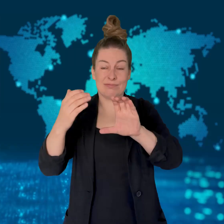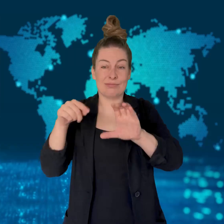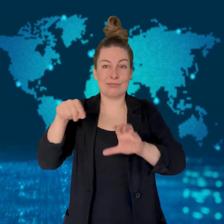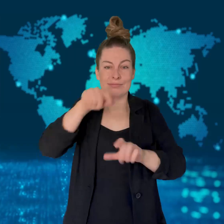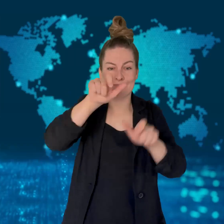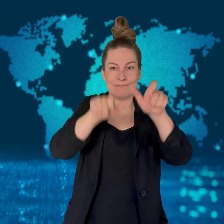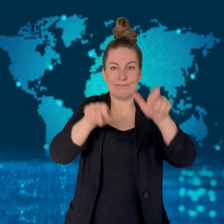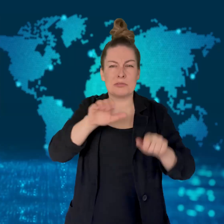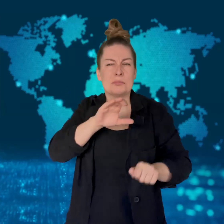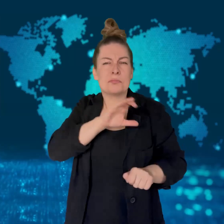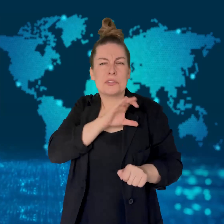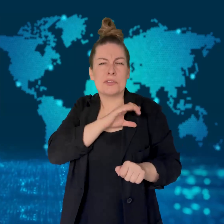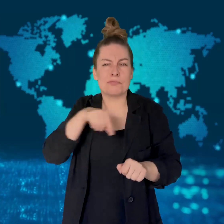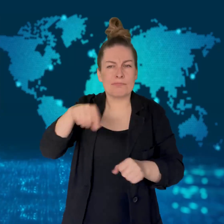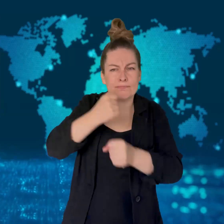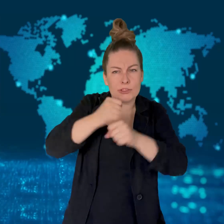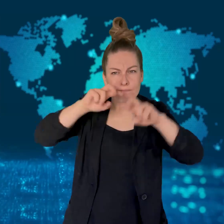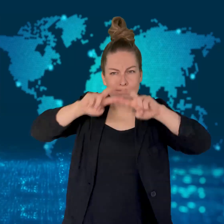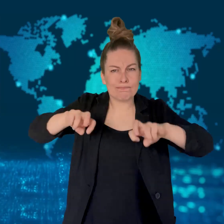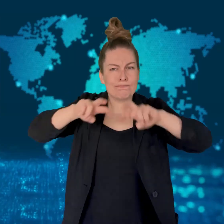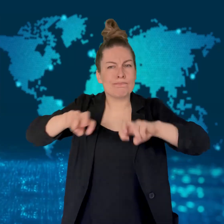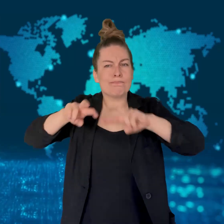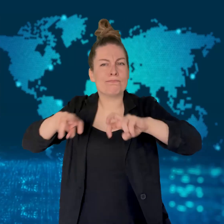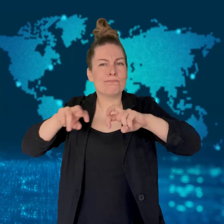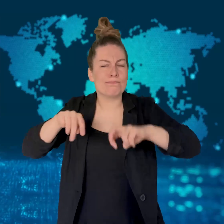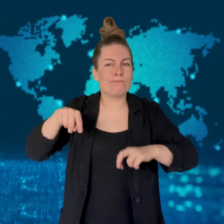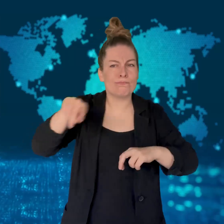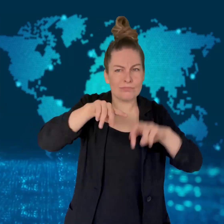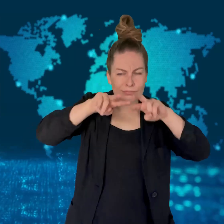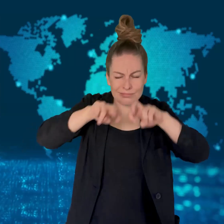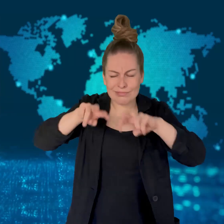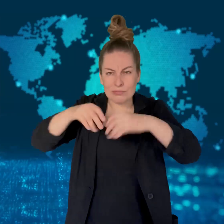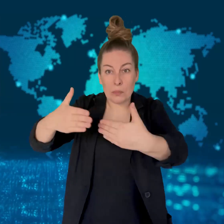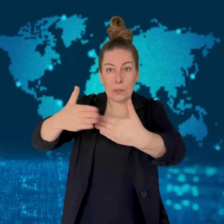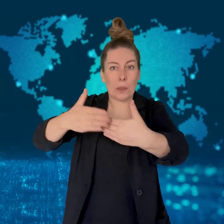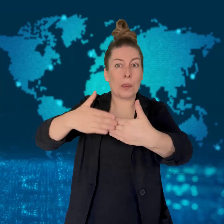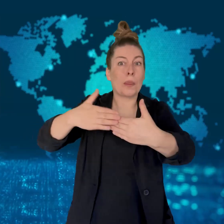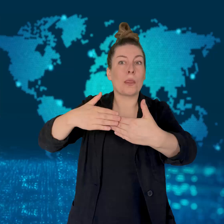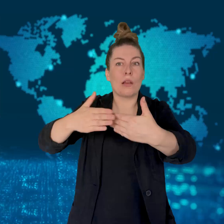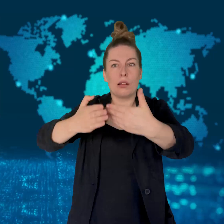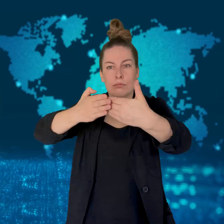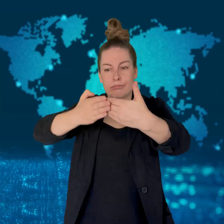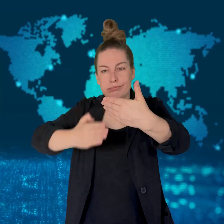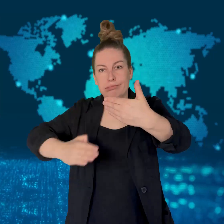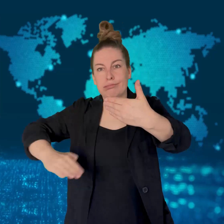Near the truck, three bodies were found dumped in a pit by investigators.